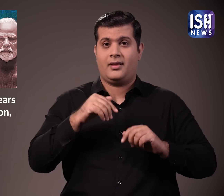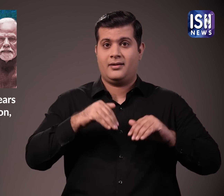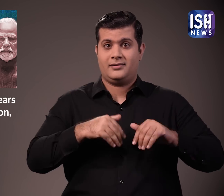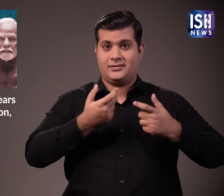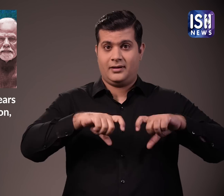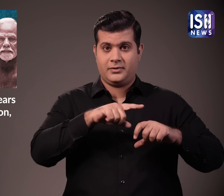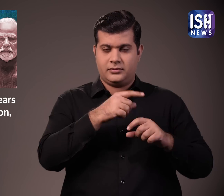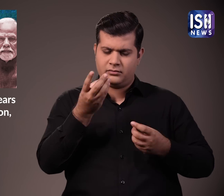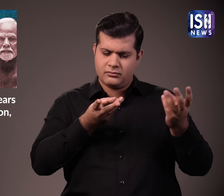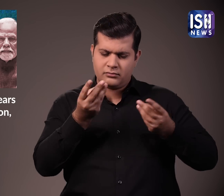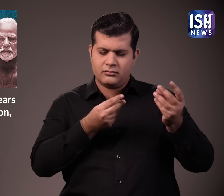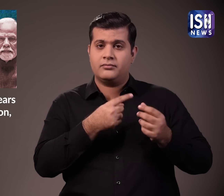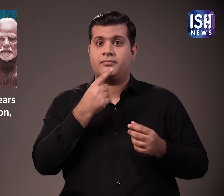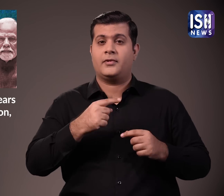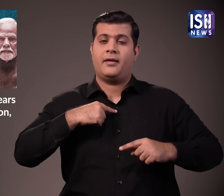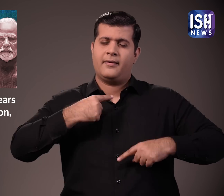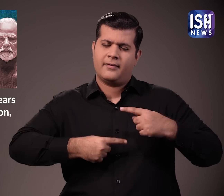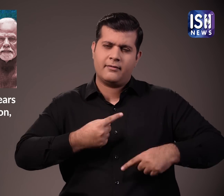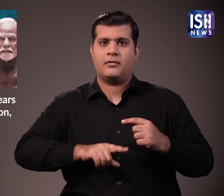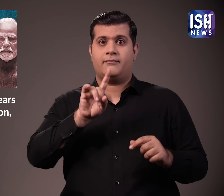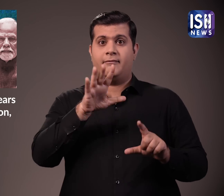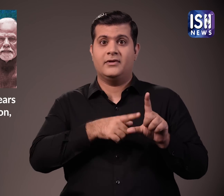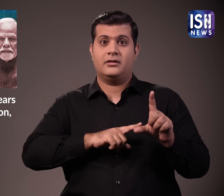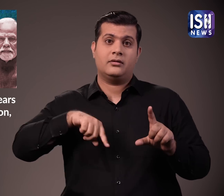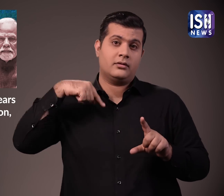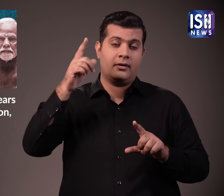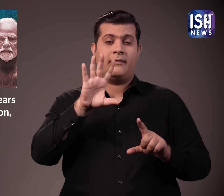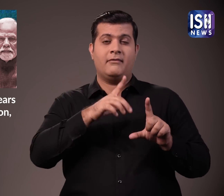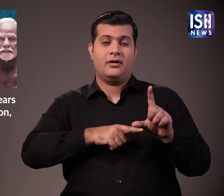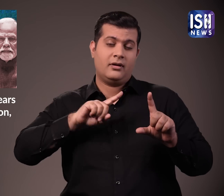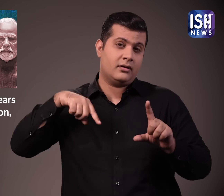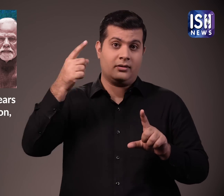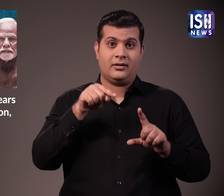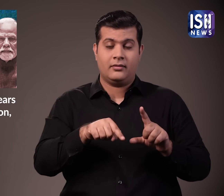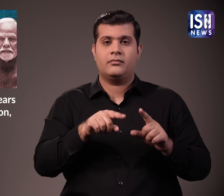the Election Commission recently calculated that every 15 years